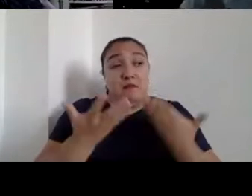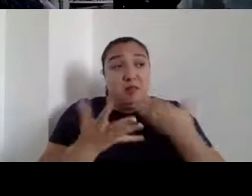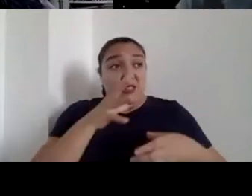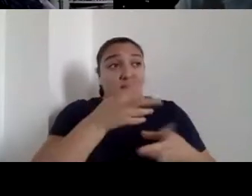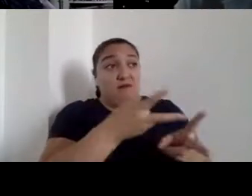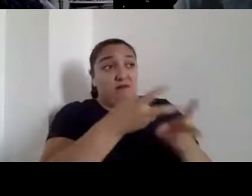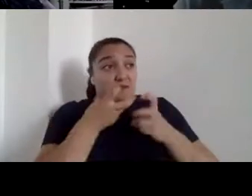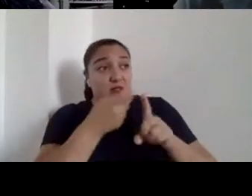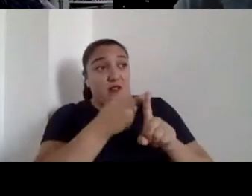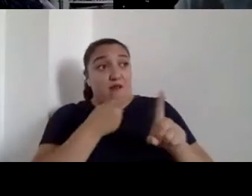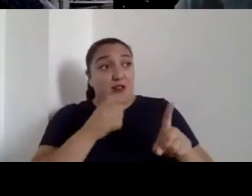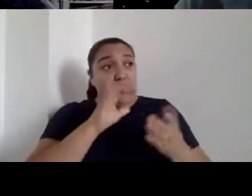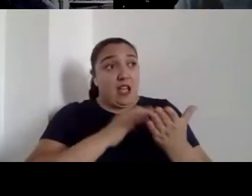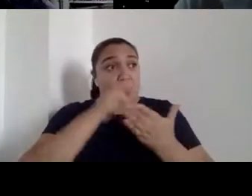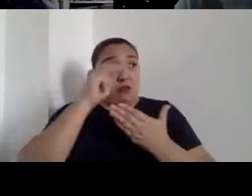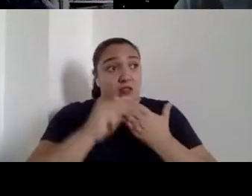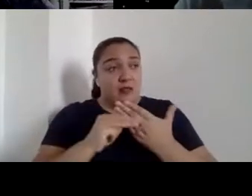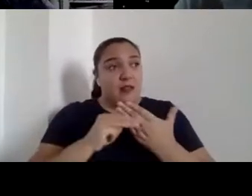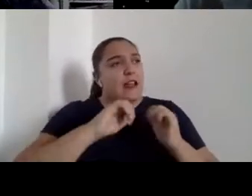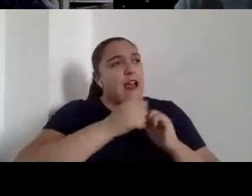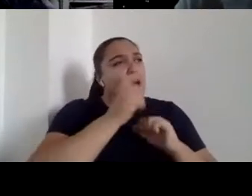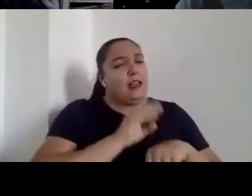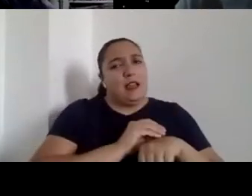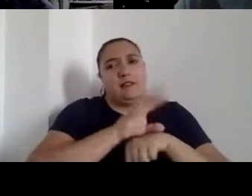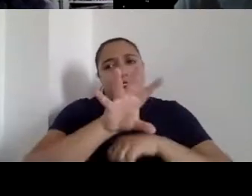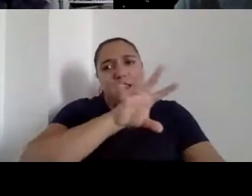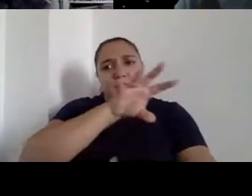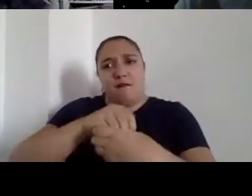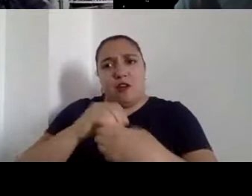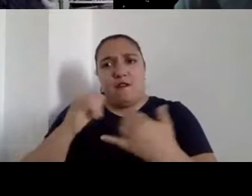digital future. The intention of Sidney's work and